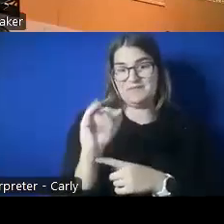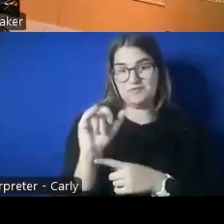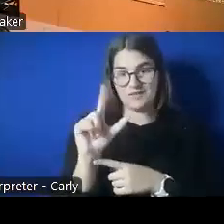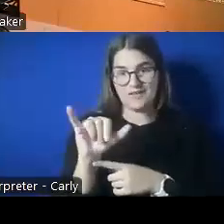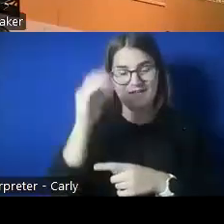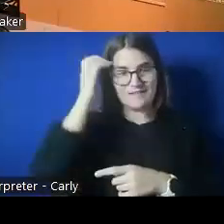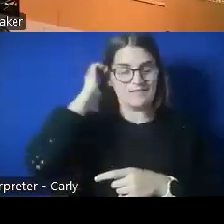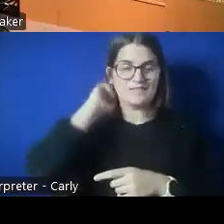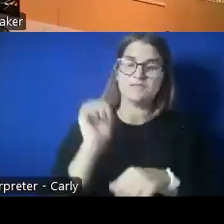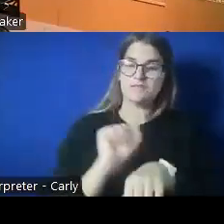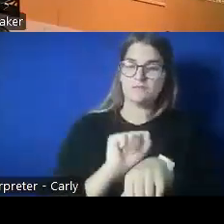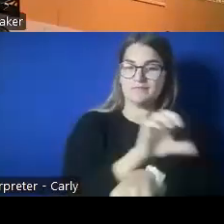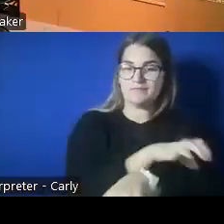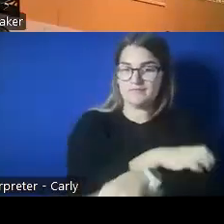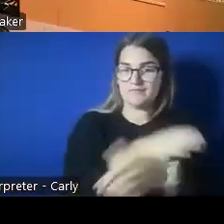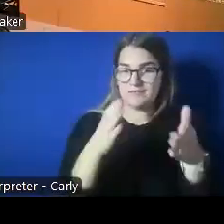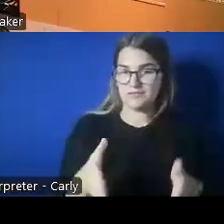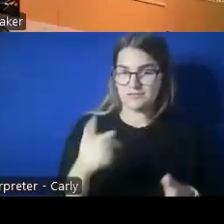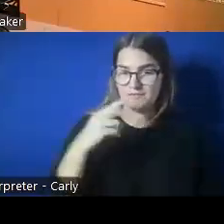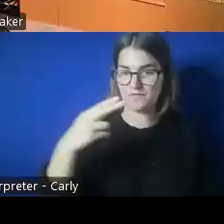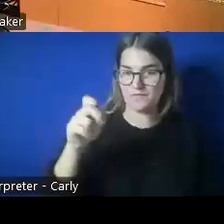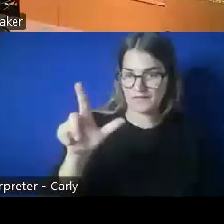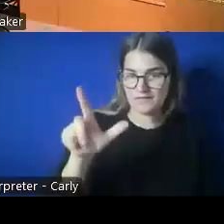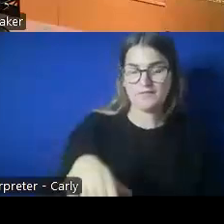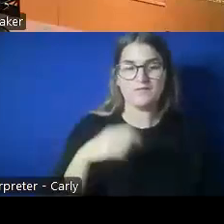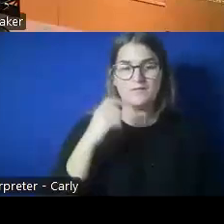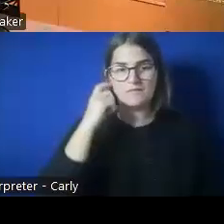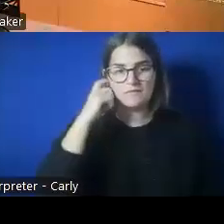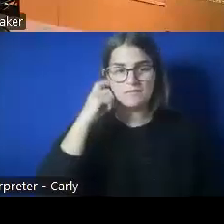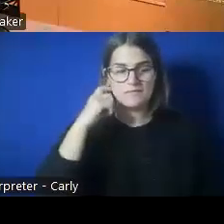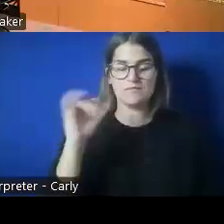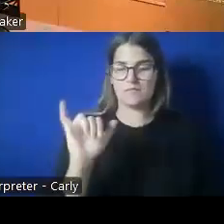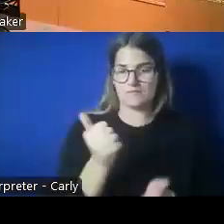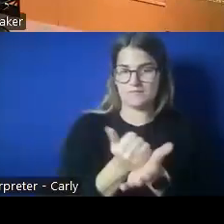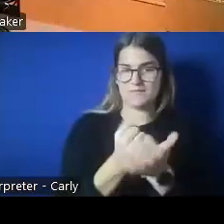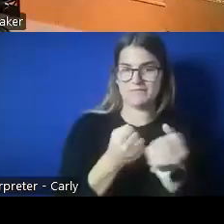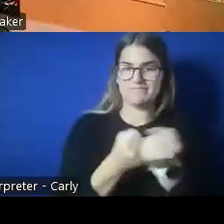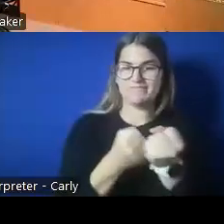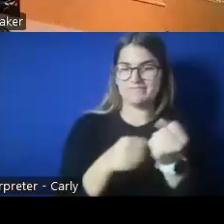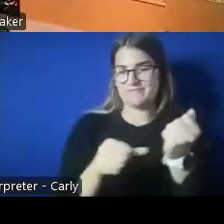as a clinician in heel um and also um assists me as the assistant director of heel so I'm very glad